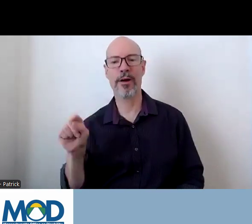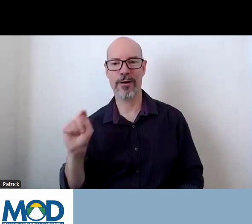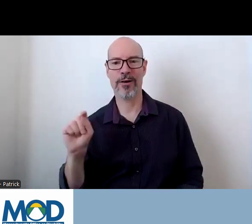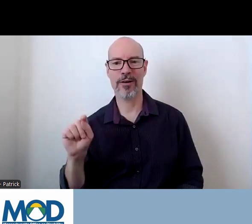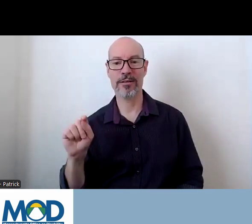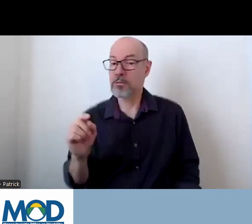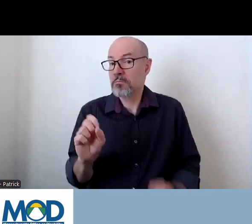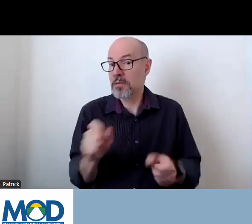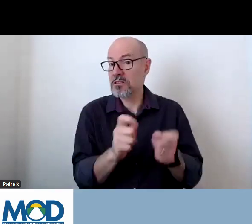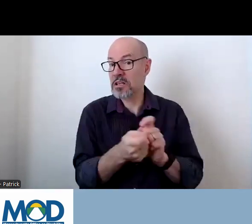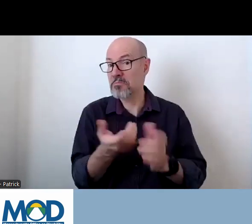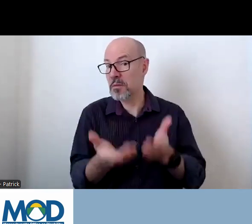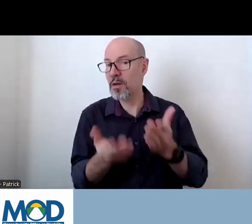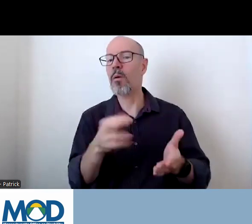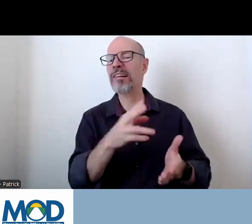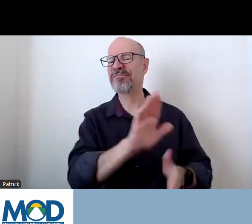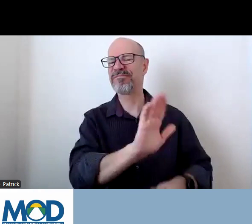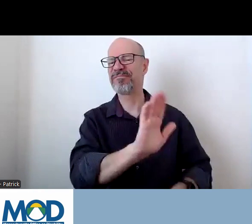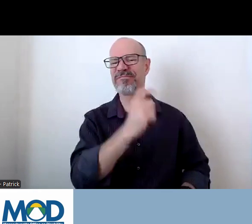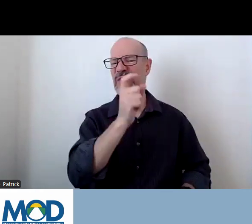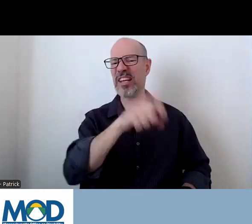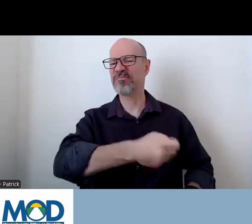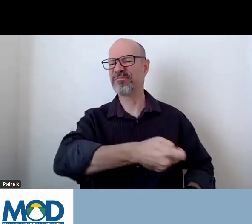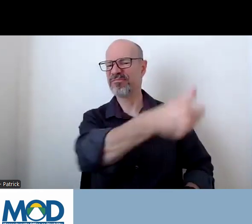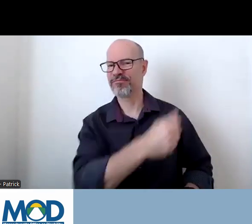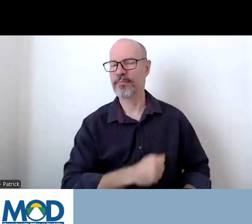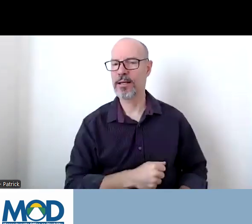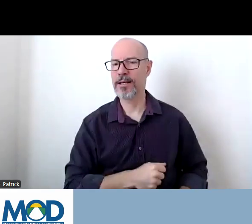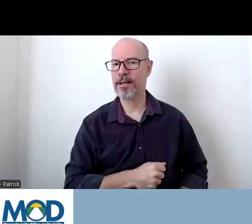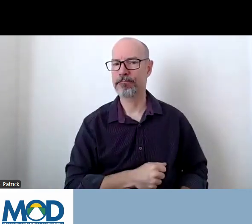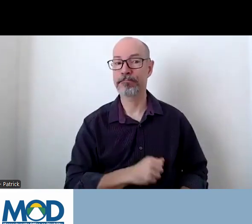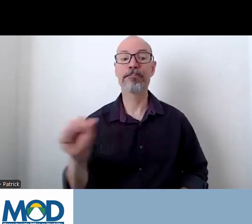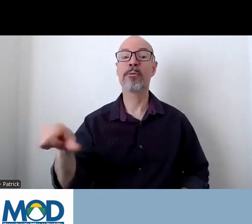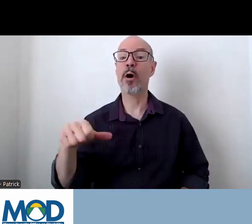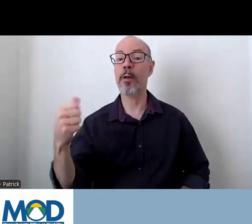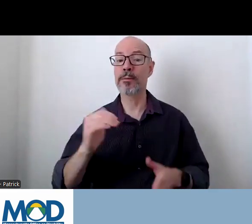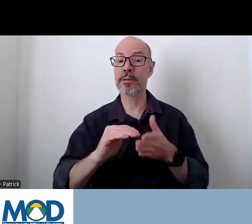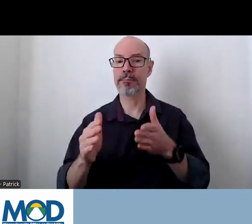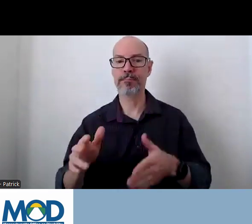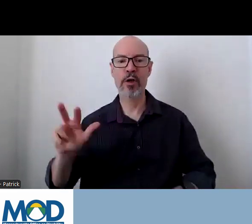again there are a couple more exemptions, but it is a third -- it's content posted by third